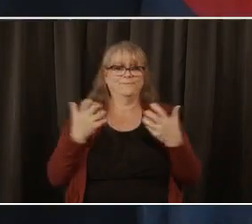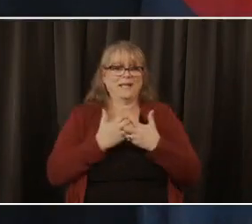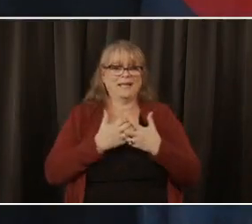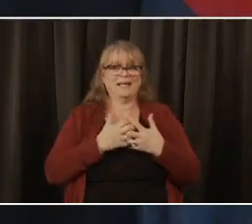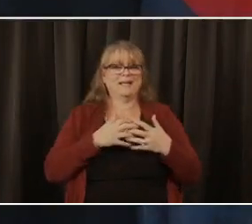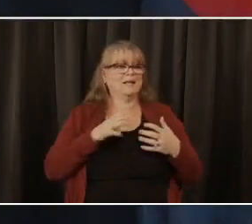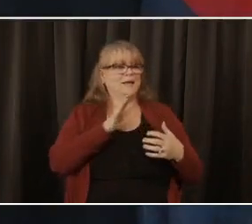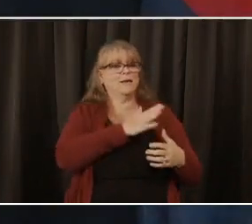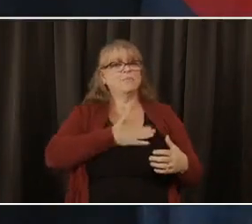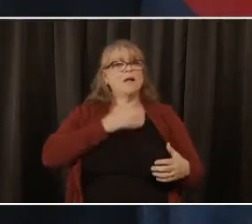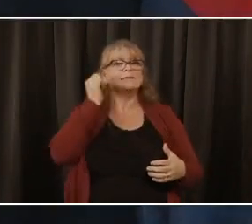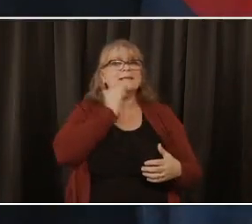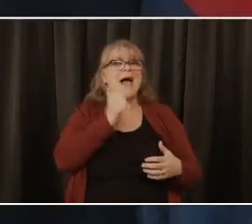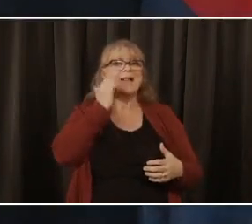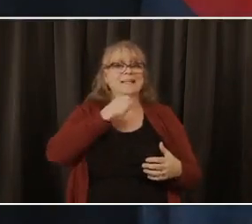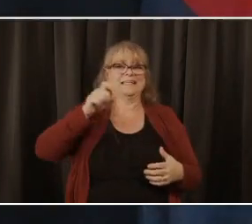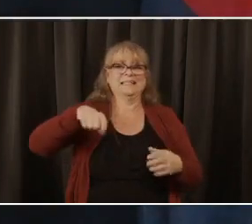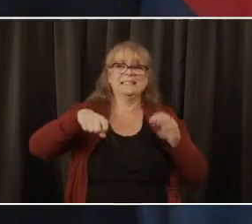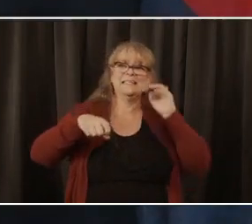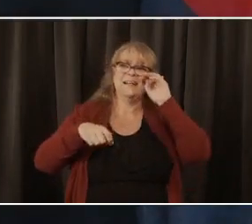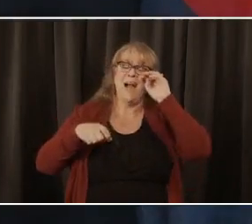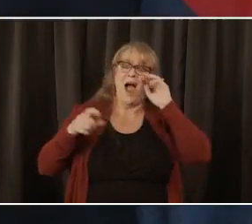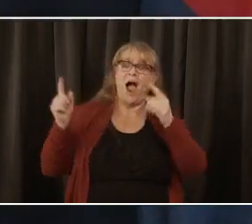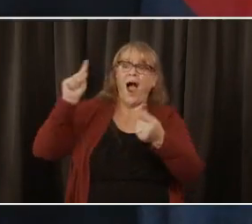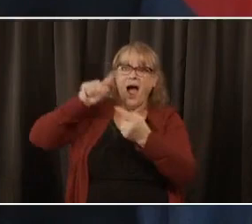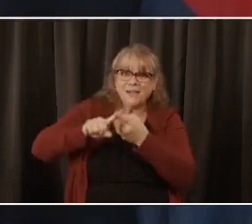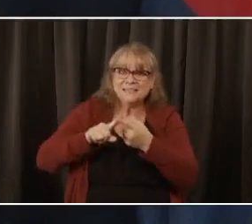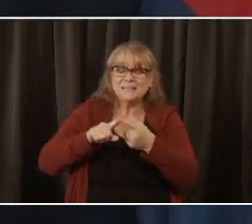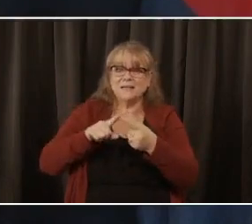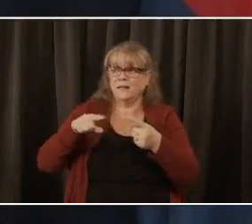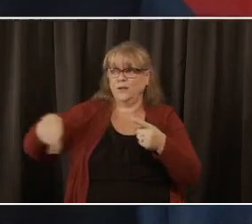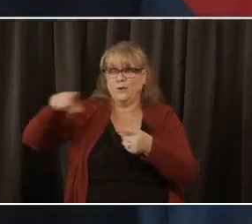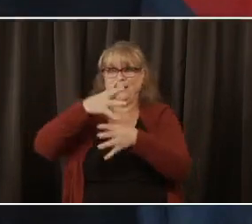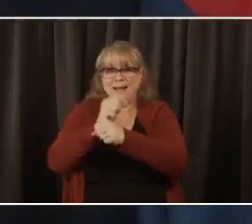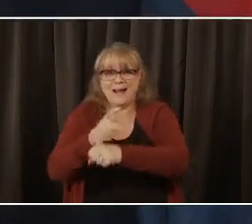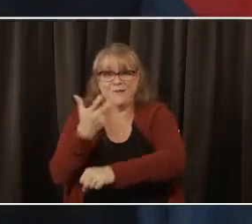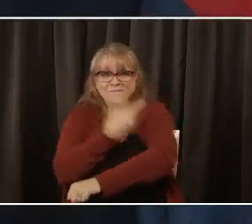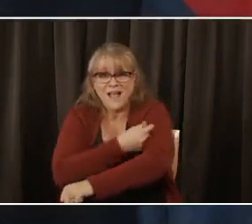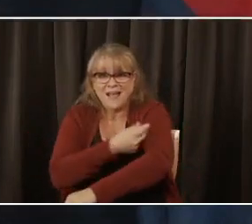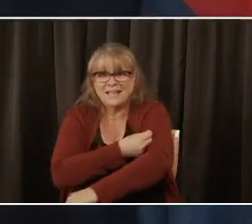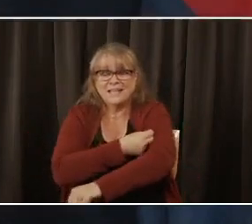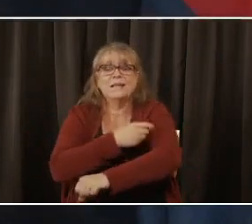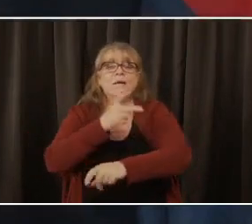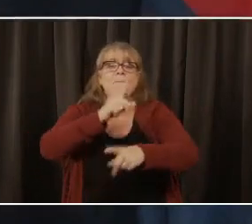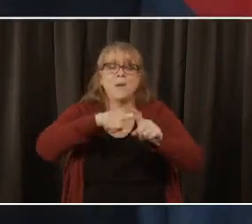apart and we may choose to gather with others or have a family outing to outside, small group.